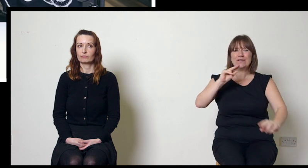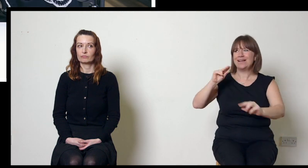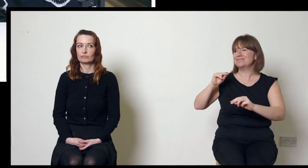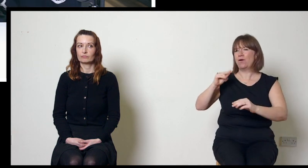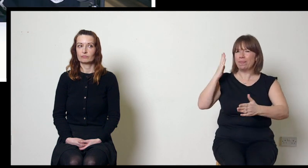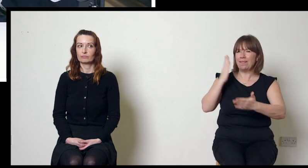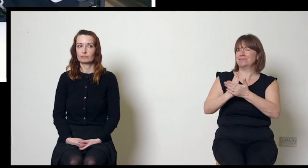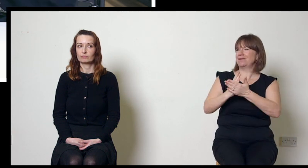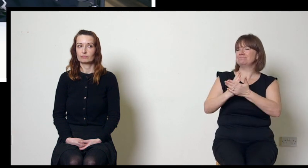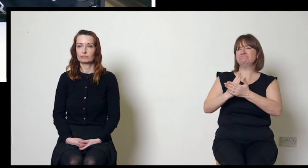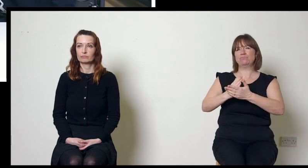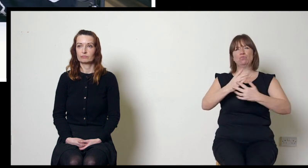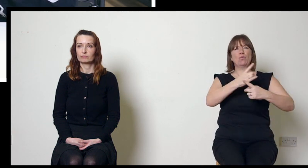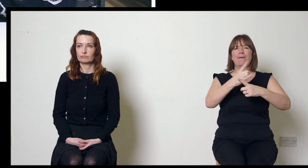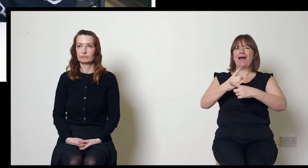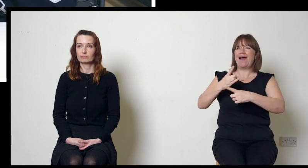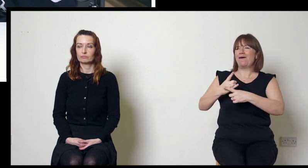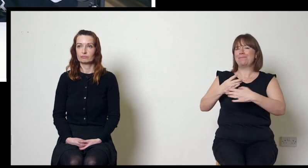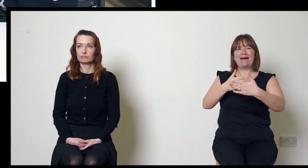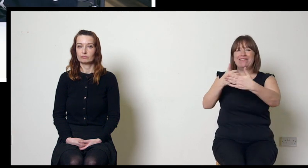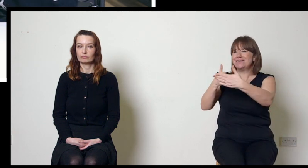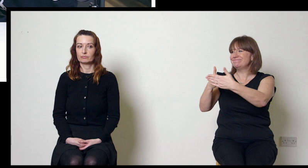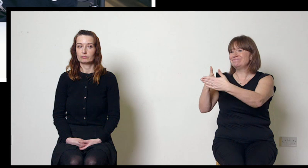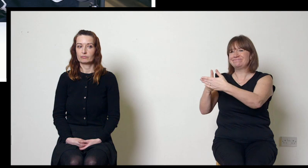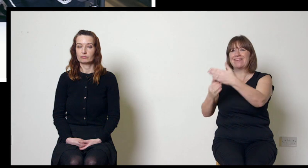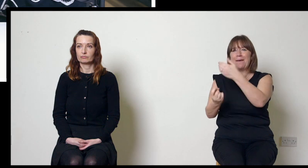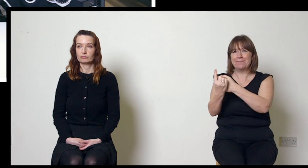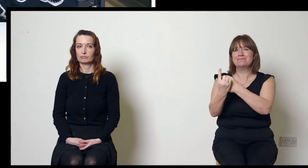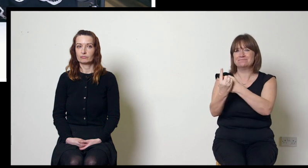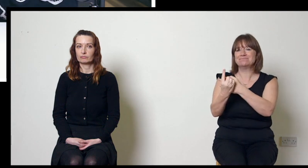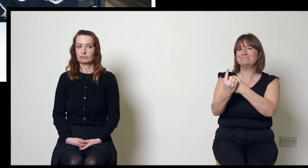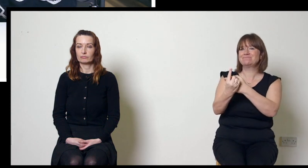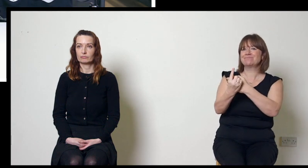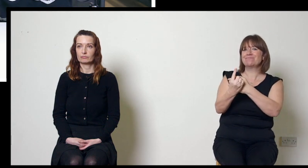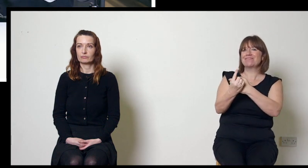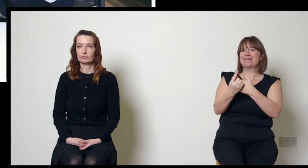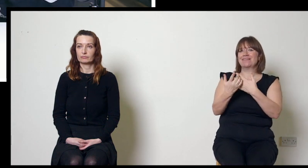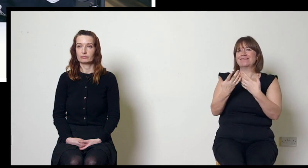about the barriers they face the kind of the bits where they do find joy and strength,